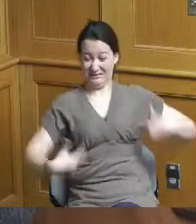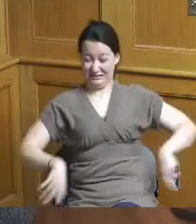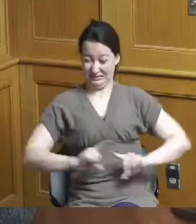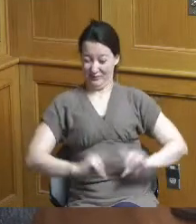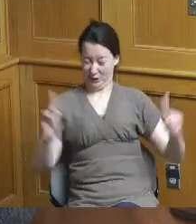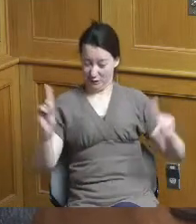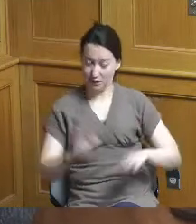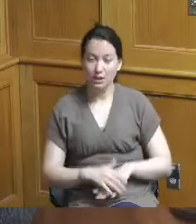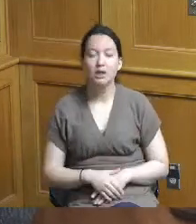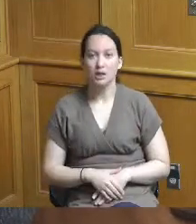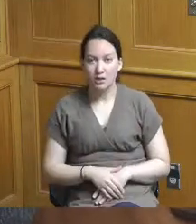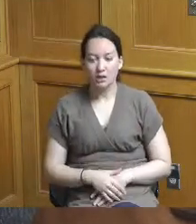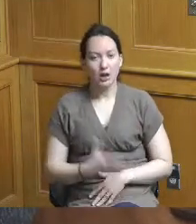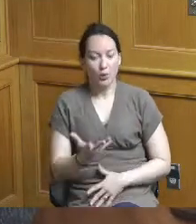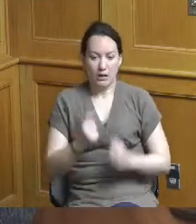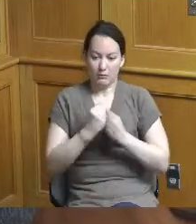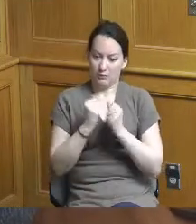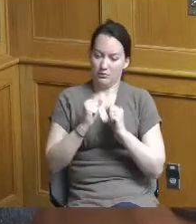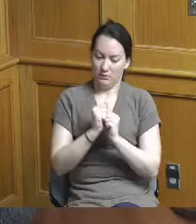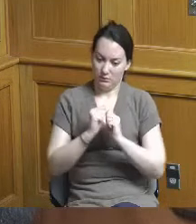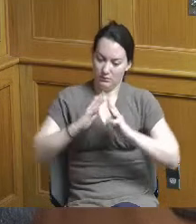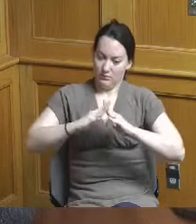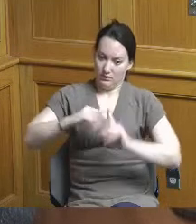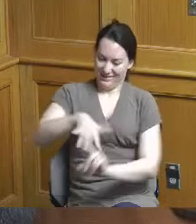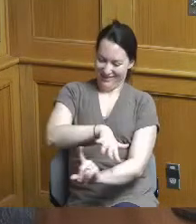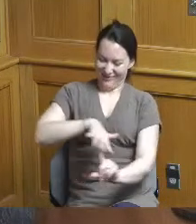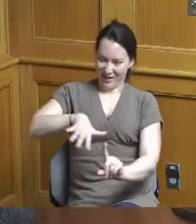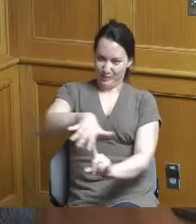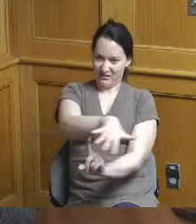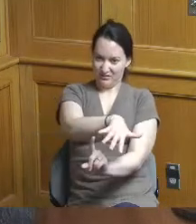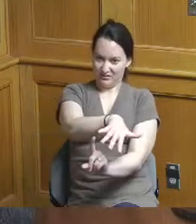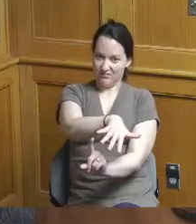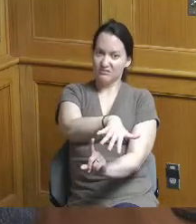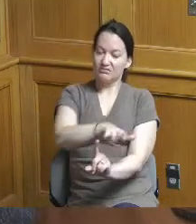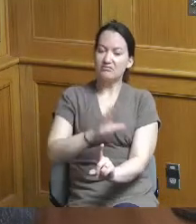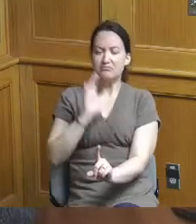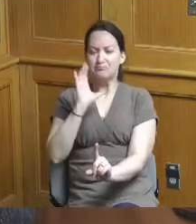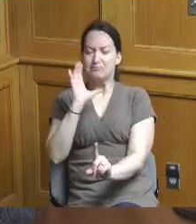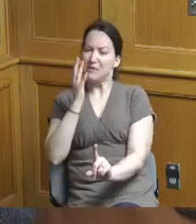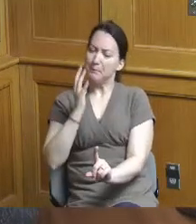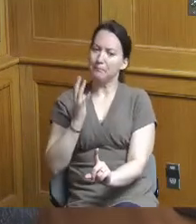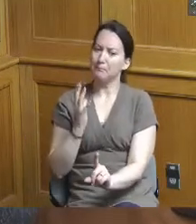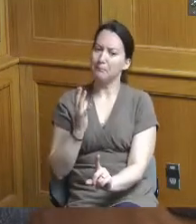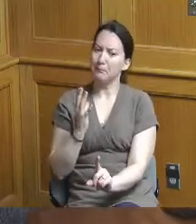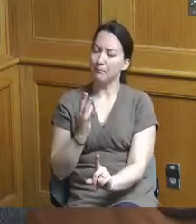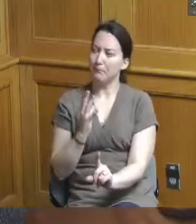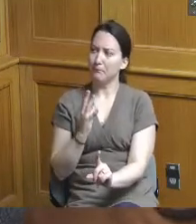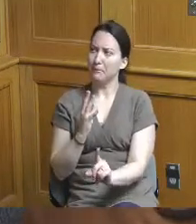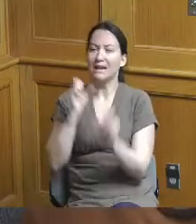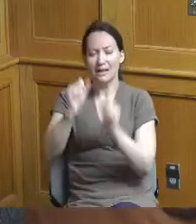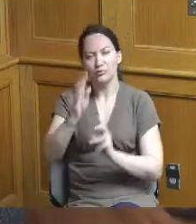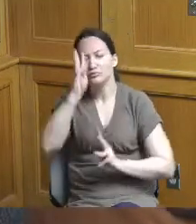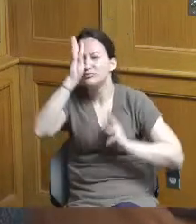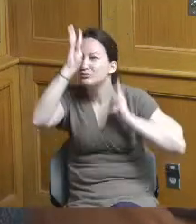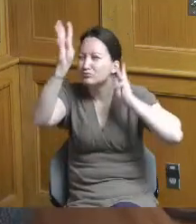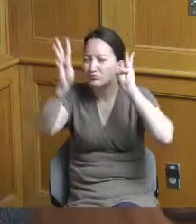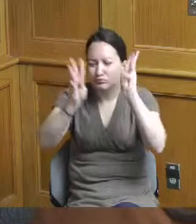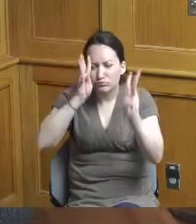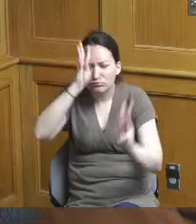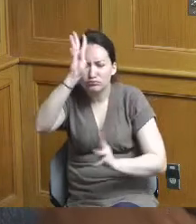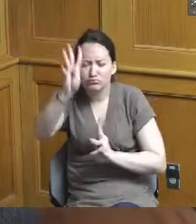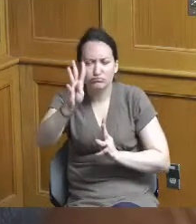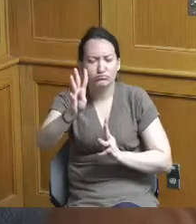make sure that we're creating an environment that looks as creatively as possible as Innovative as